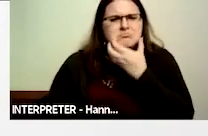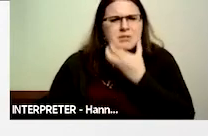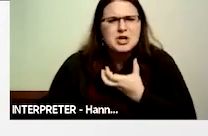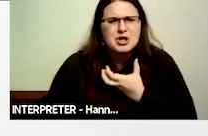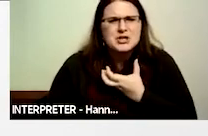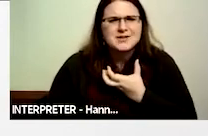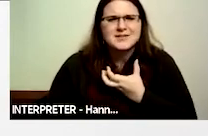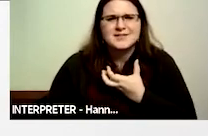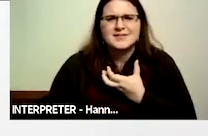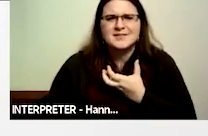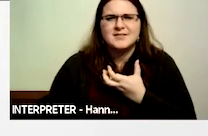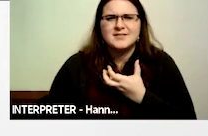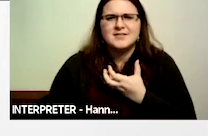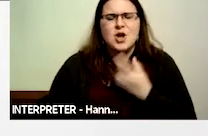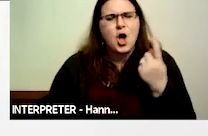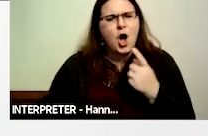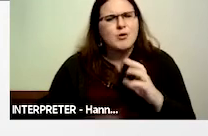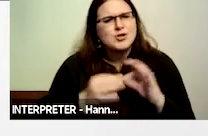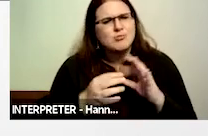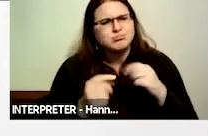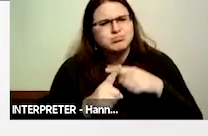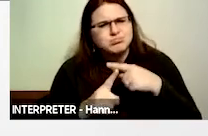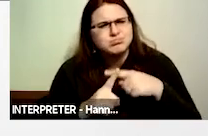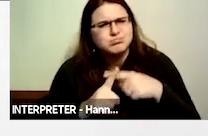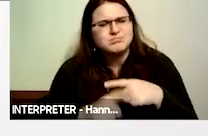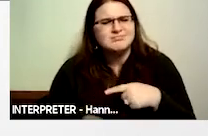Rick Mislan: You know your number one, you're, you know, each of these positive messages every